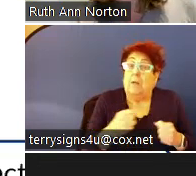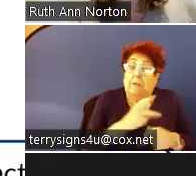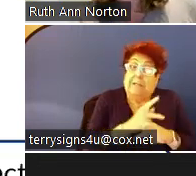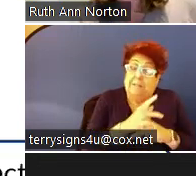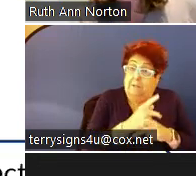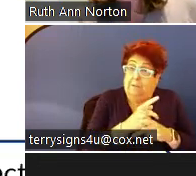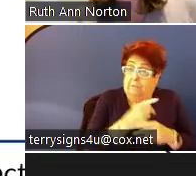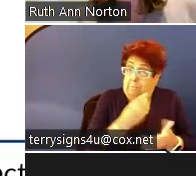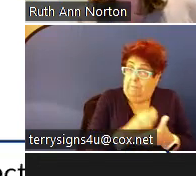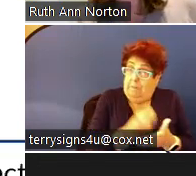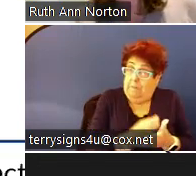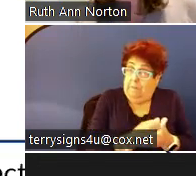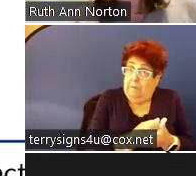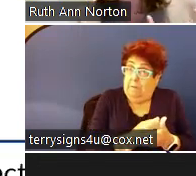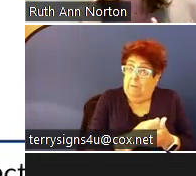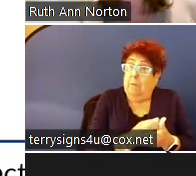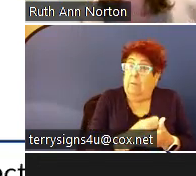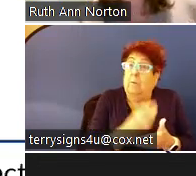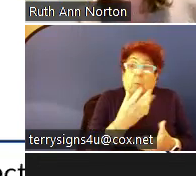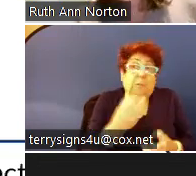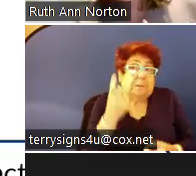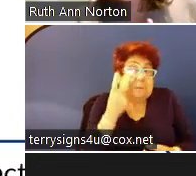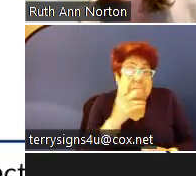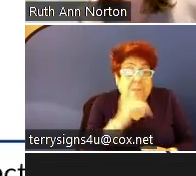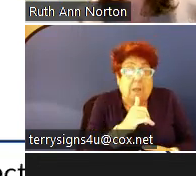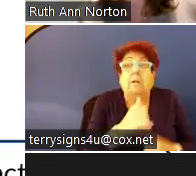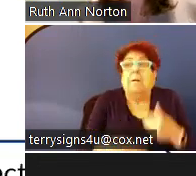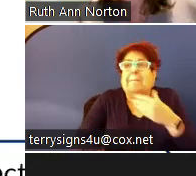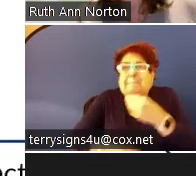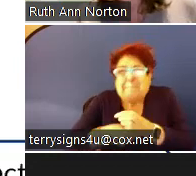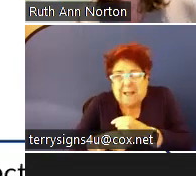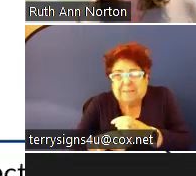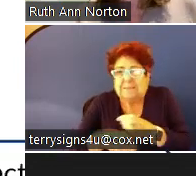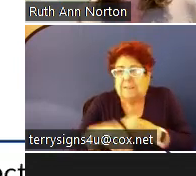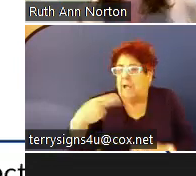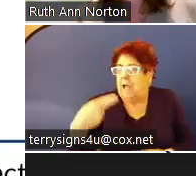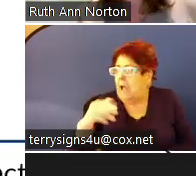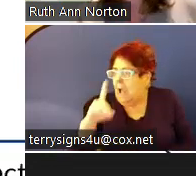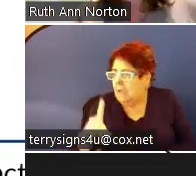dollars we typically see from HUD or state housing programs, or state health programs,